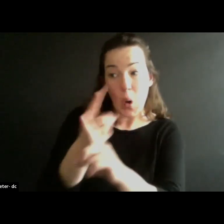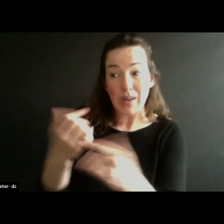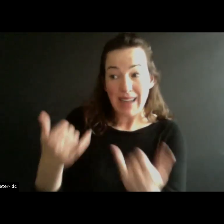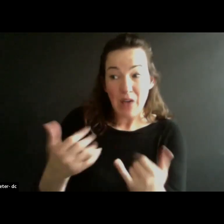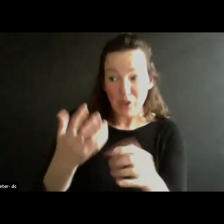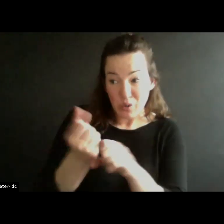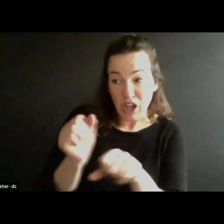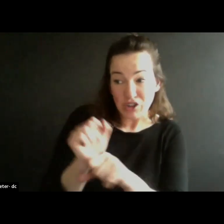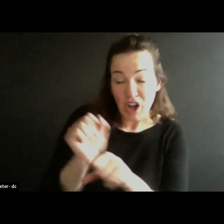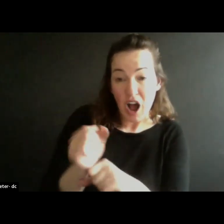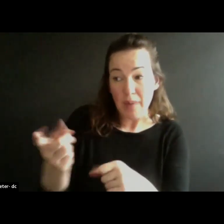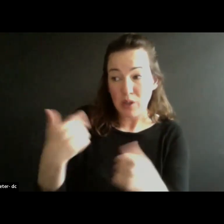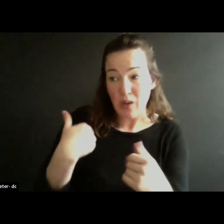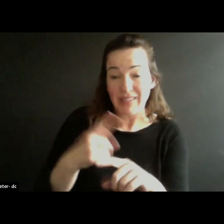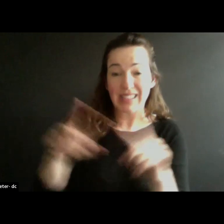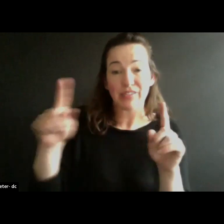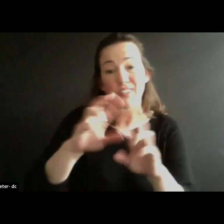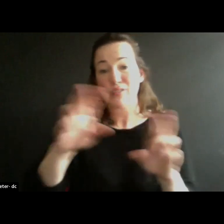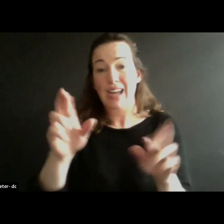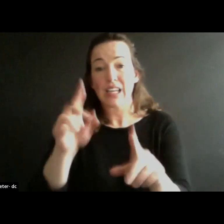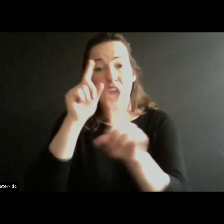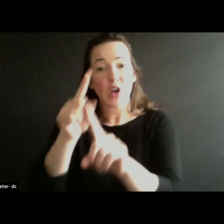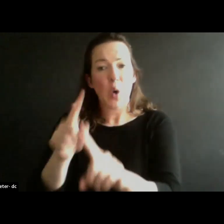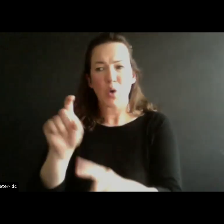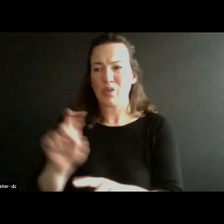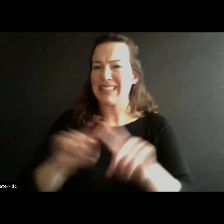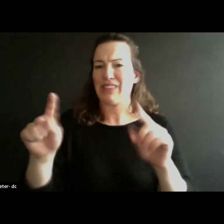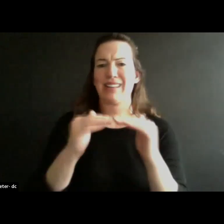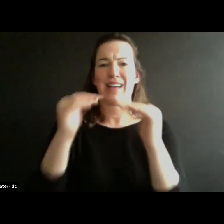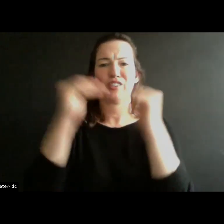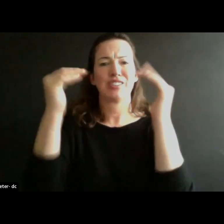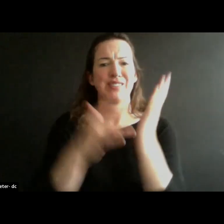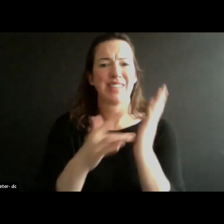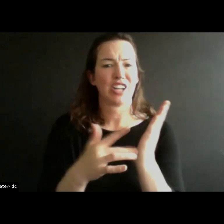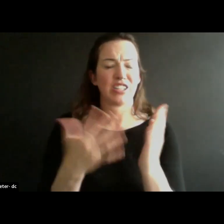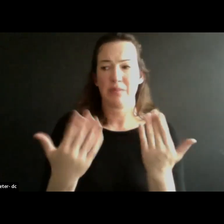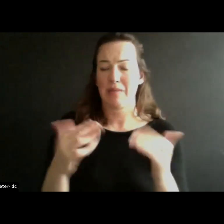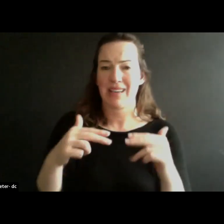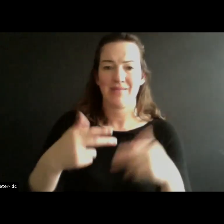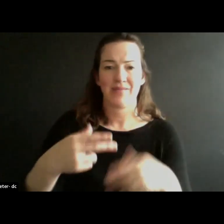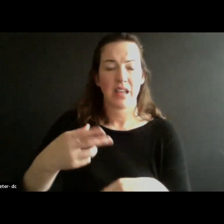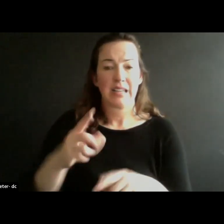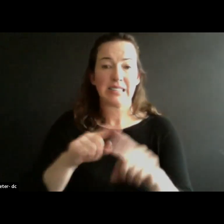job. Did they not have a different goal that, you know, is gonna need different levels of technology? Is it, you know, a higher level computer, different levels of digital skills